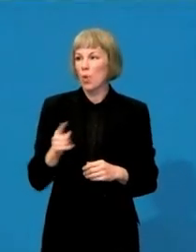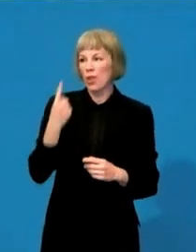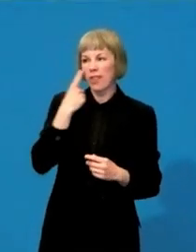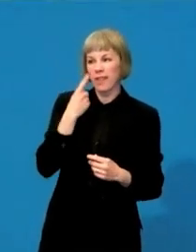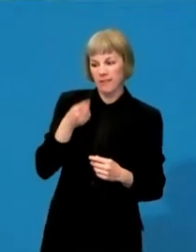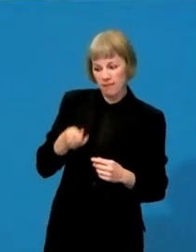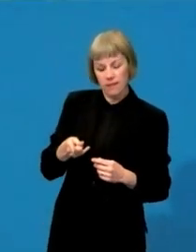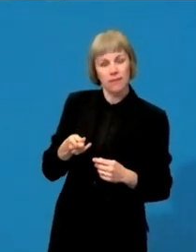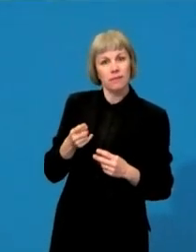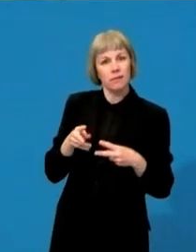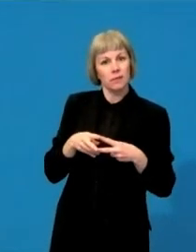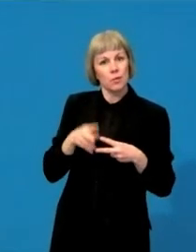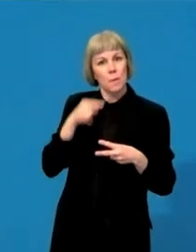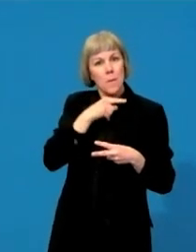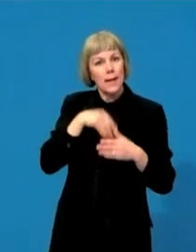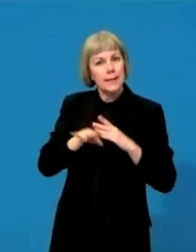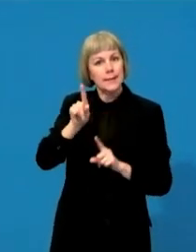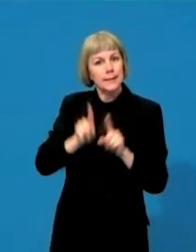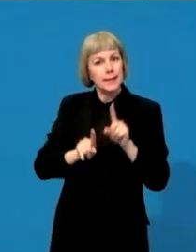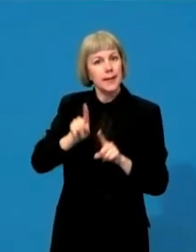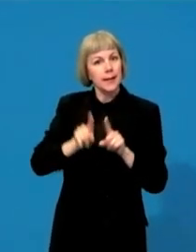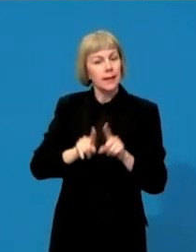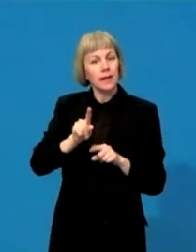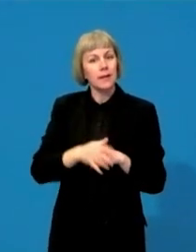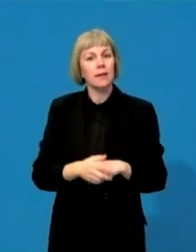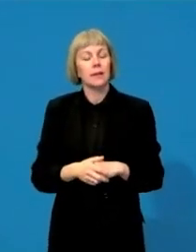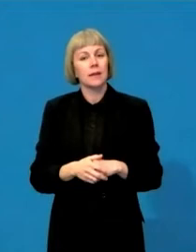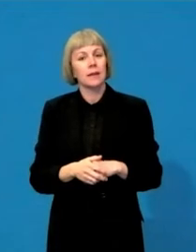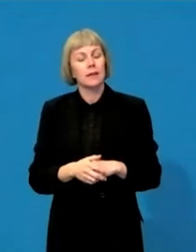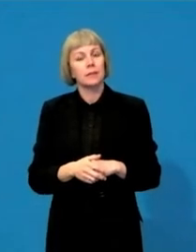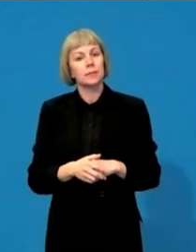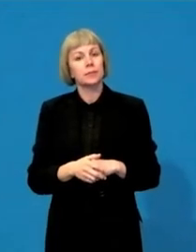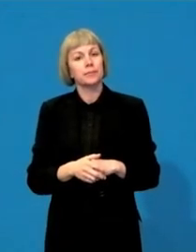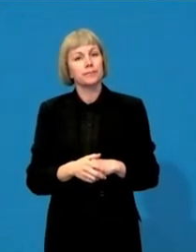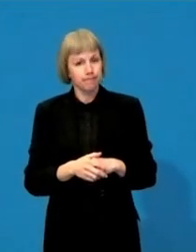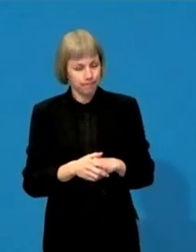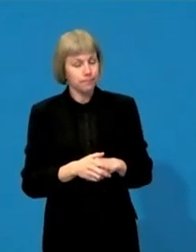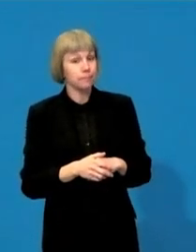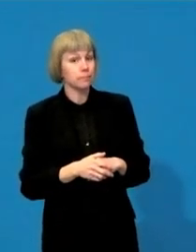Well, they have - both of my boys have sensory issues.